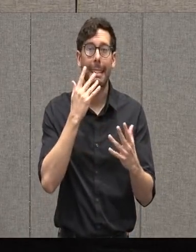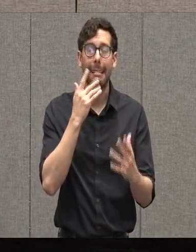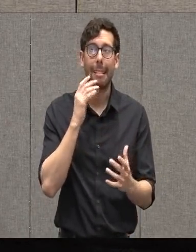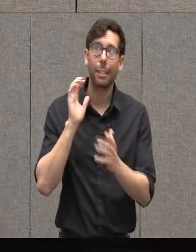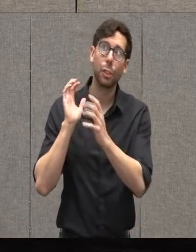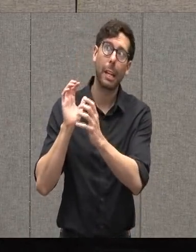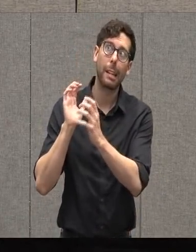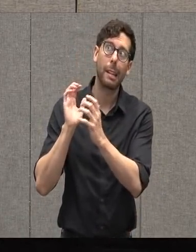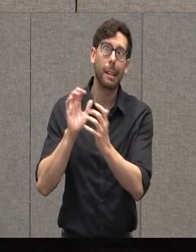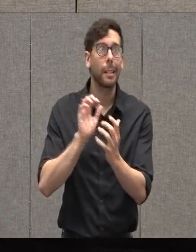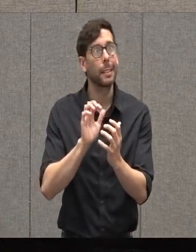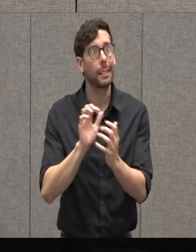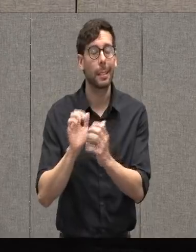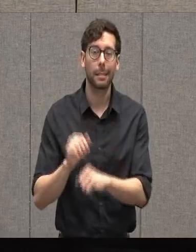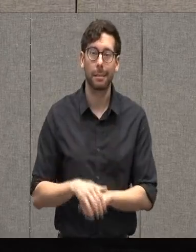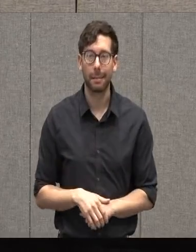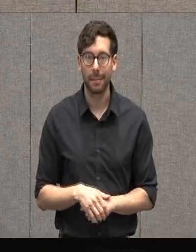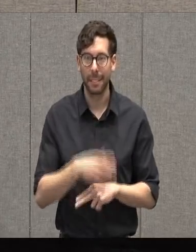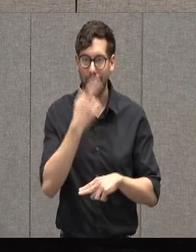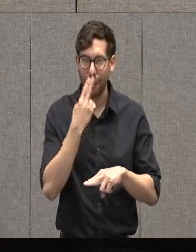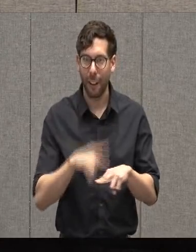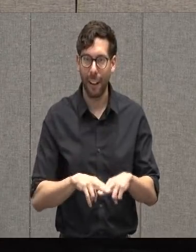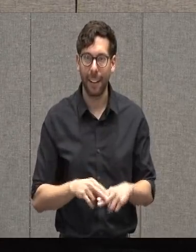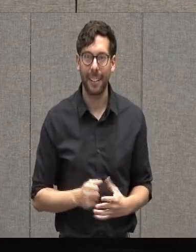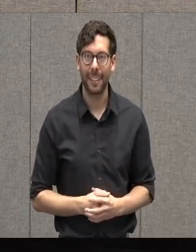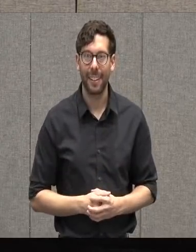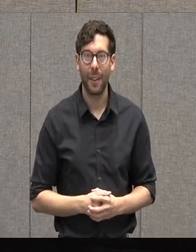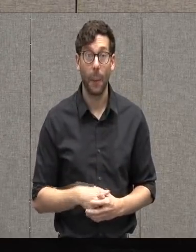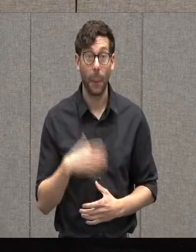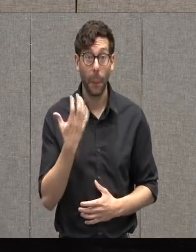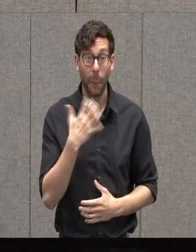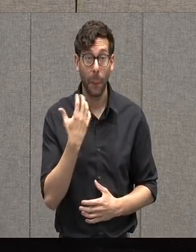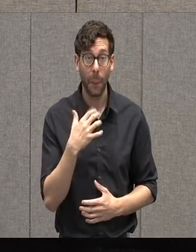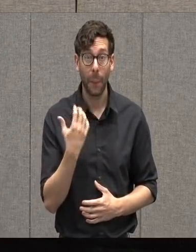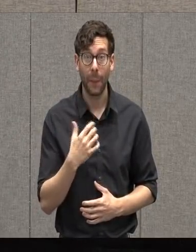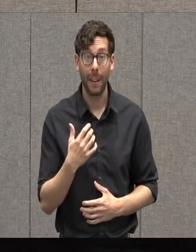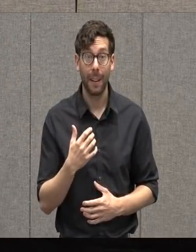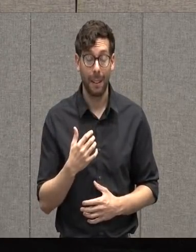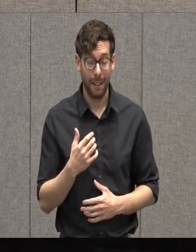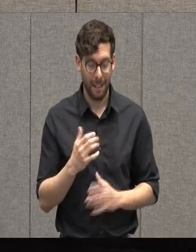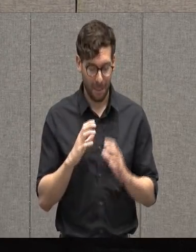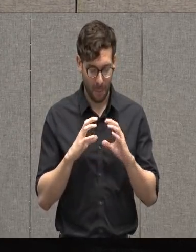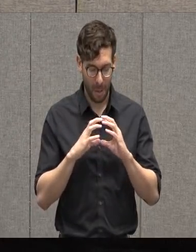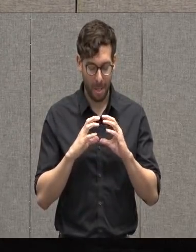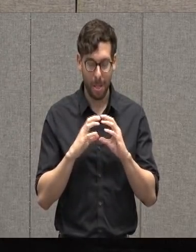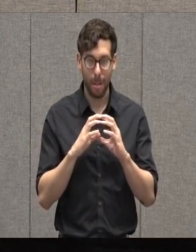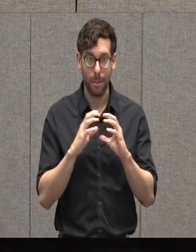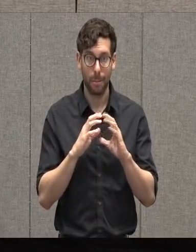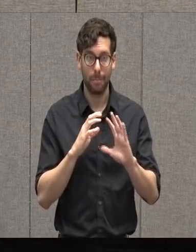Oh, wow. The aluminum balls put, sorry, mixing up my words today,